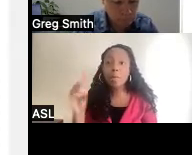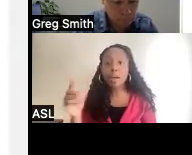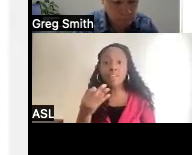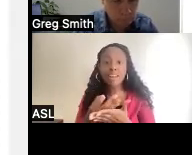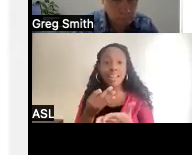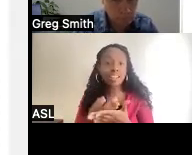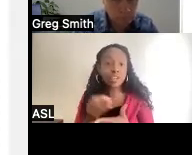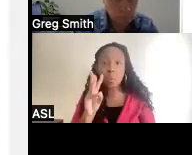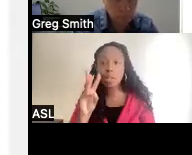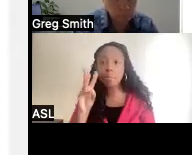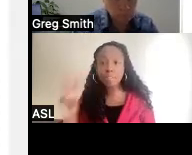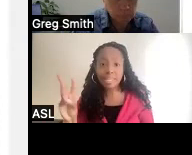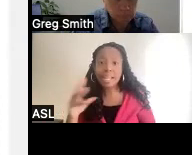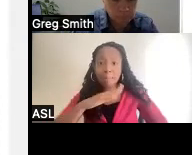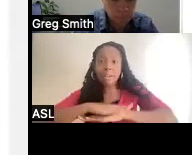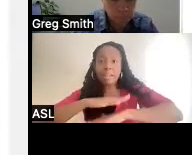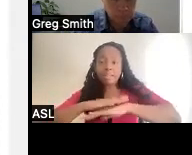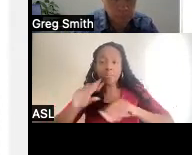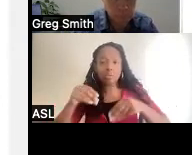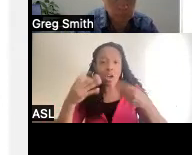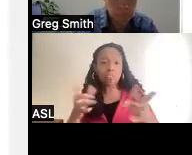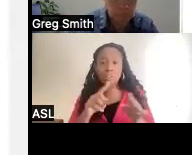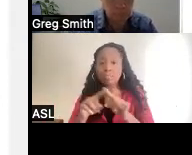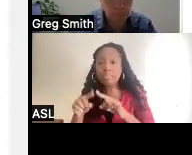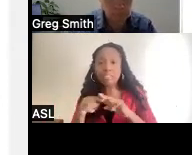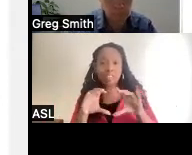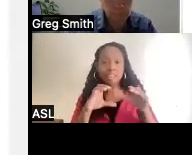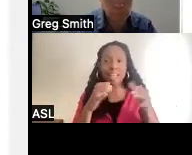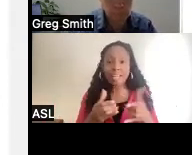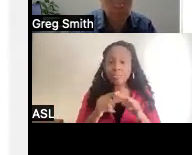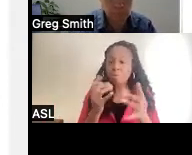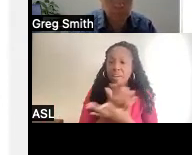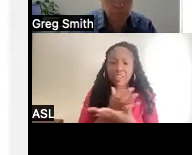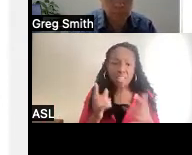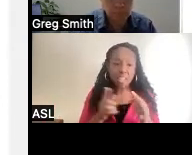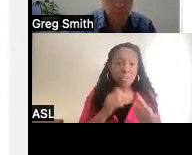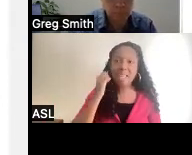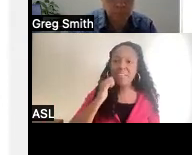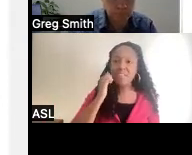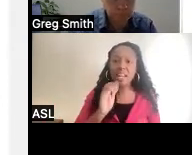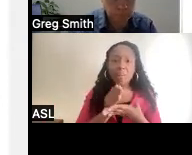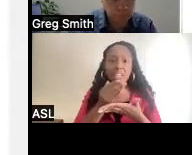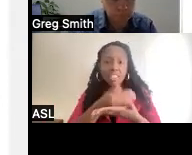form to offer extensive lessons on everything from everyday budgeting to managing chronic